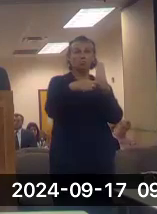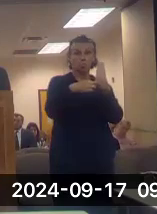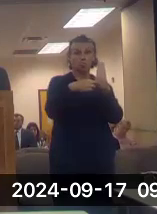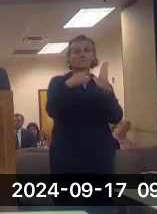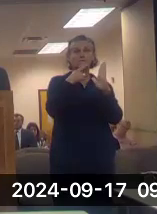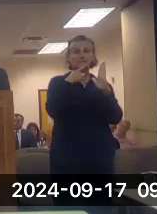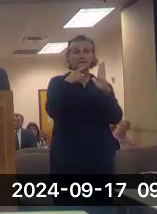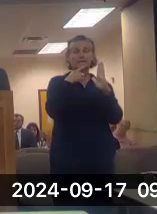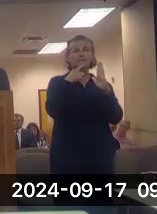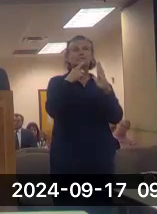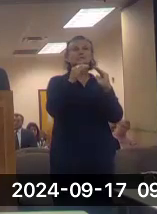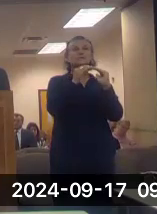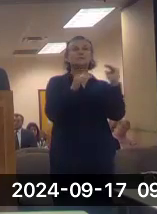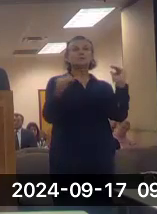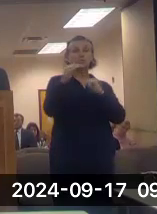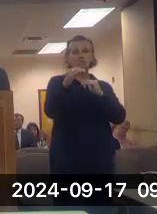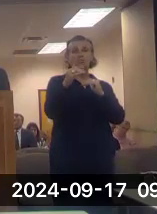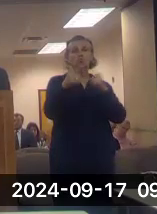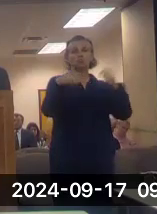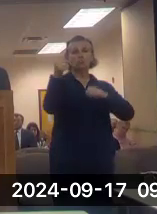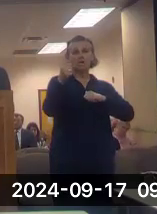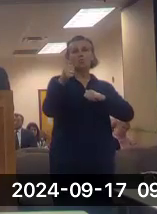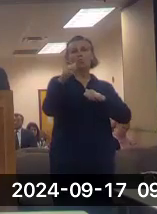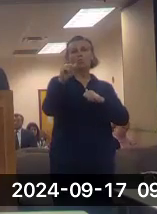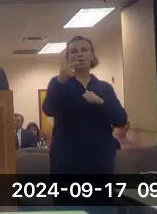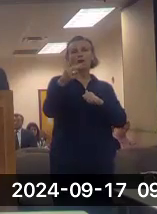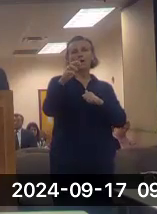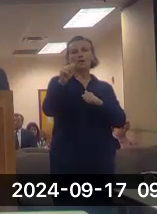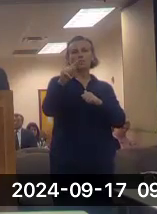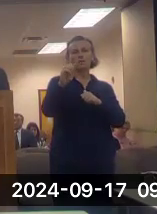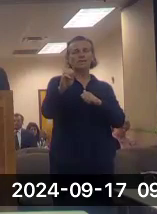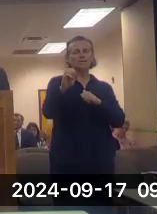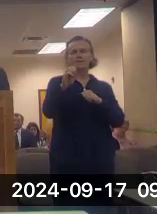Reginald Parson: Greater aggregate, aggregate monetary benefit is not in the statute.